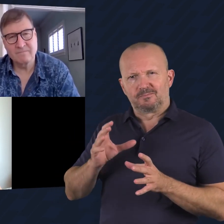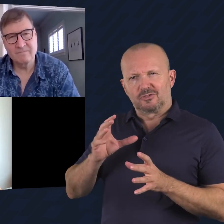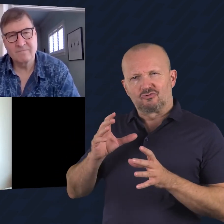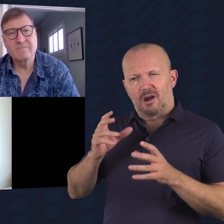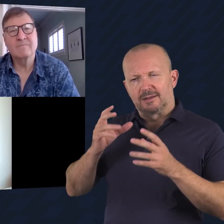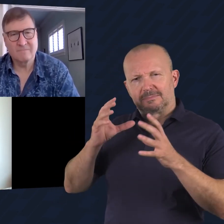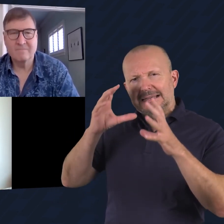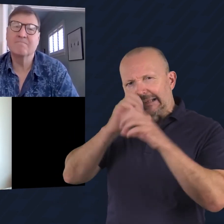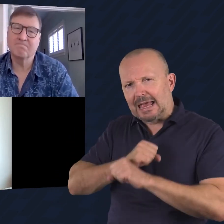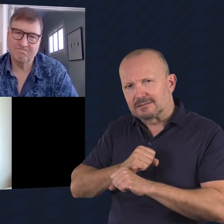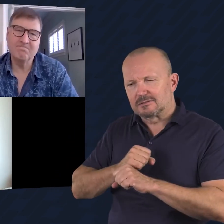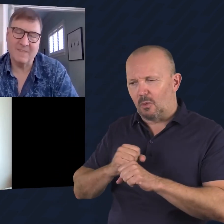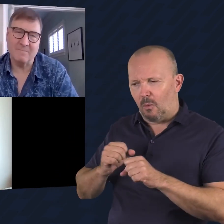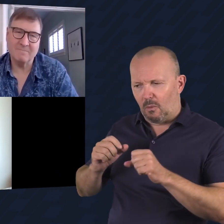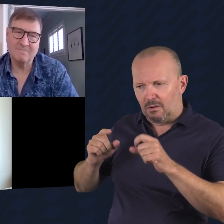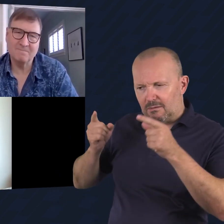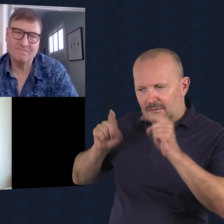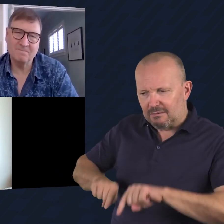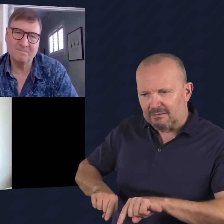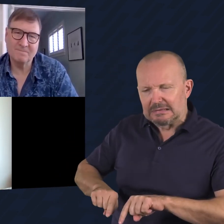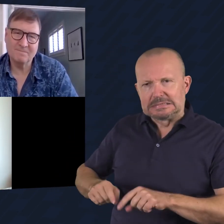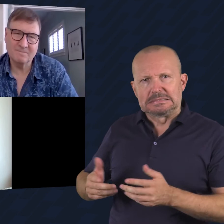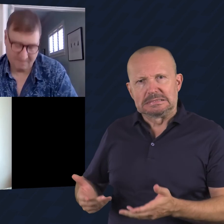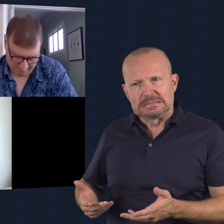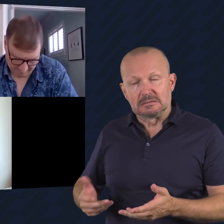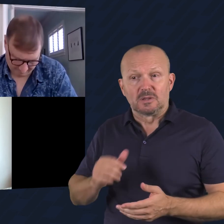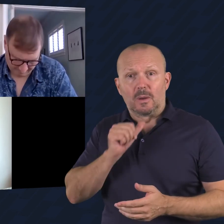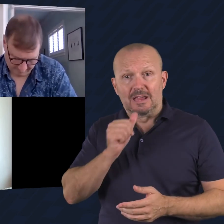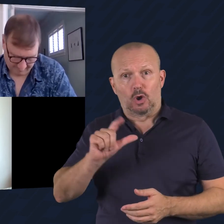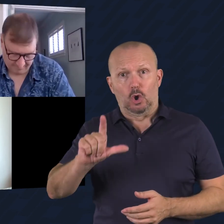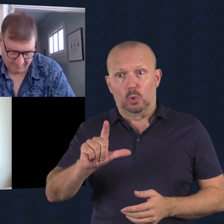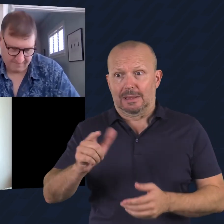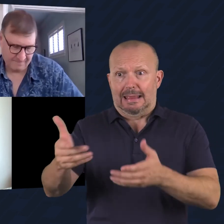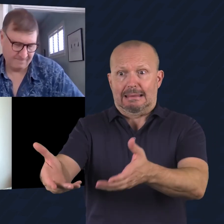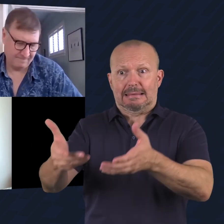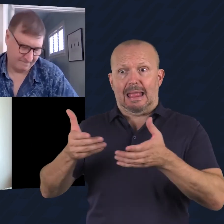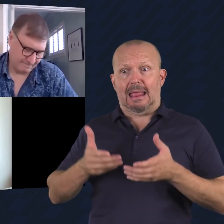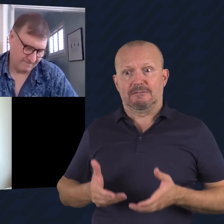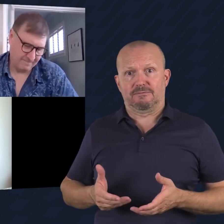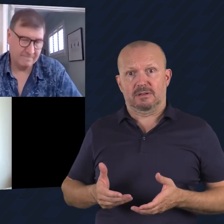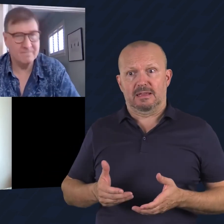And, it could have been that Luke donated this collection,